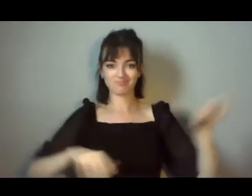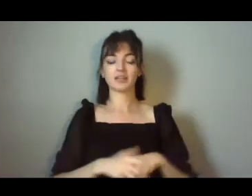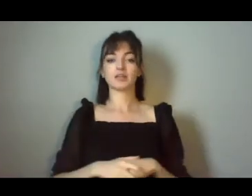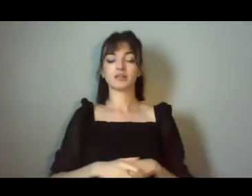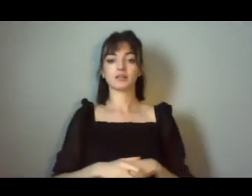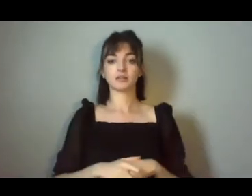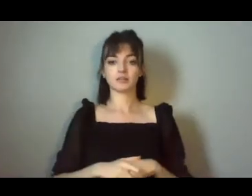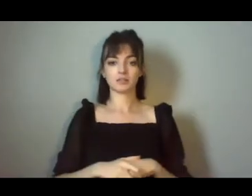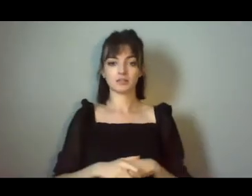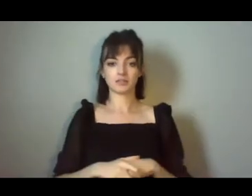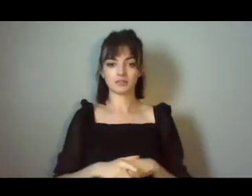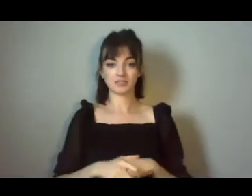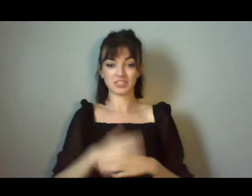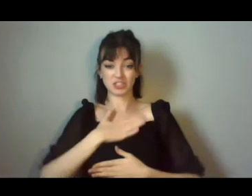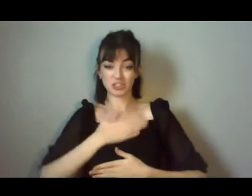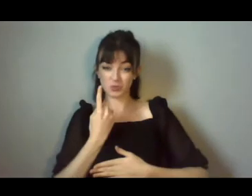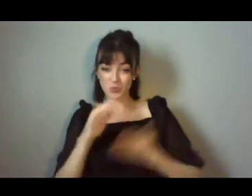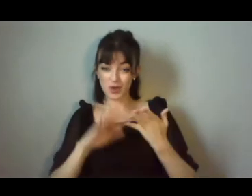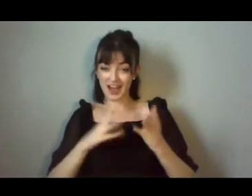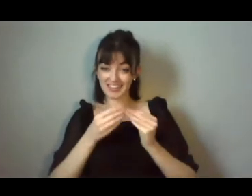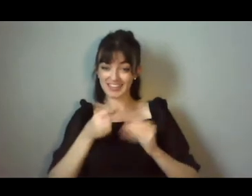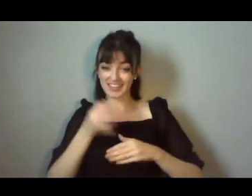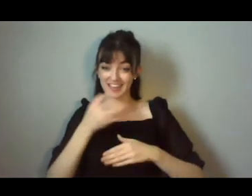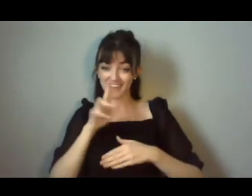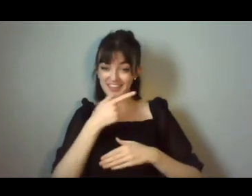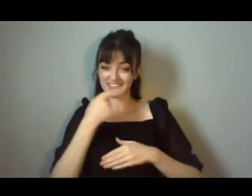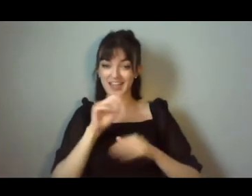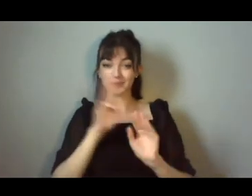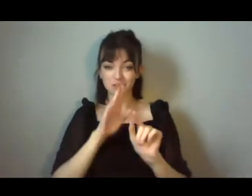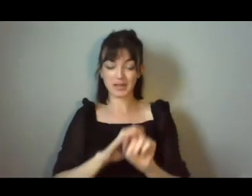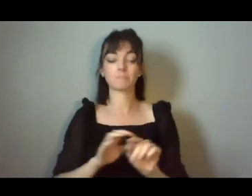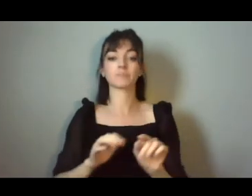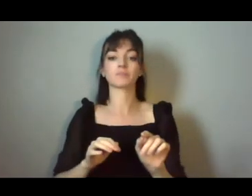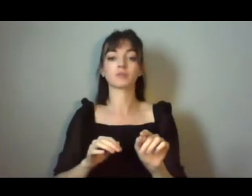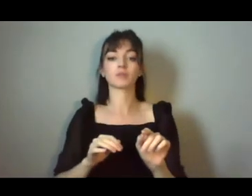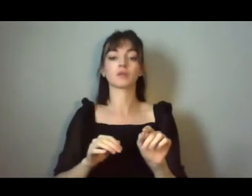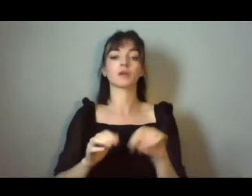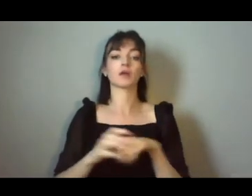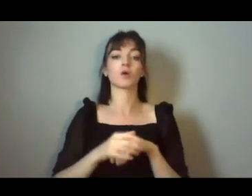And just one final thing if I can say Patricia, we also have just about to publish a book